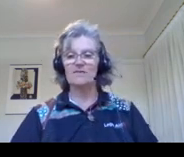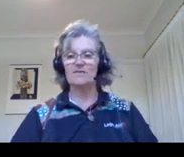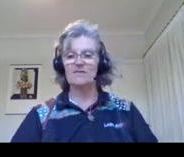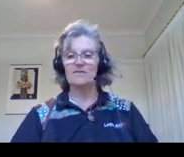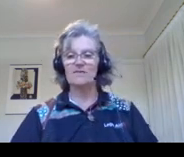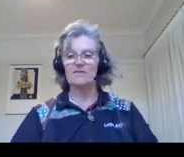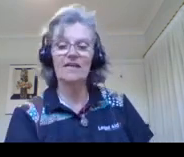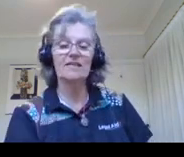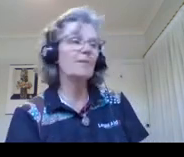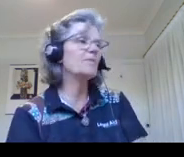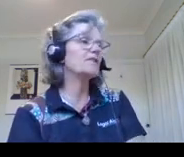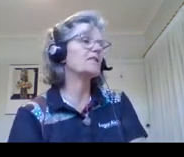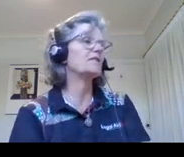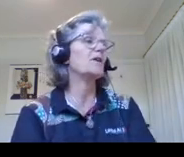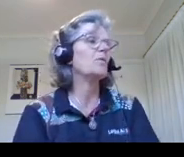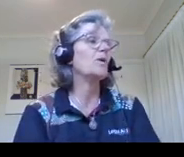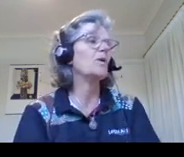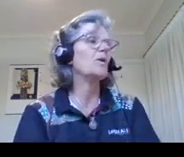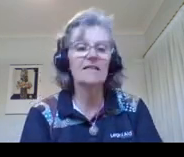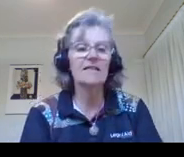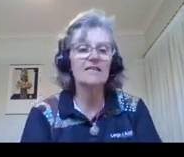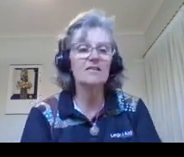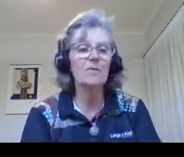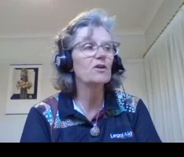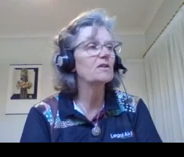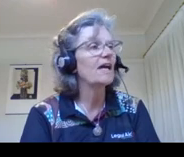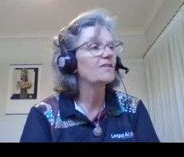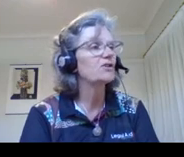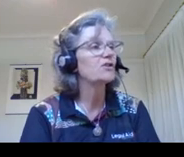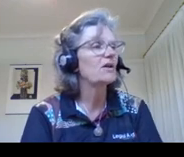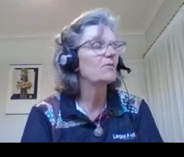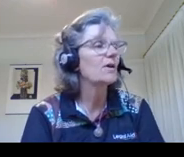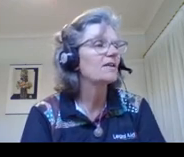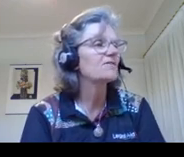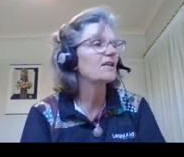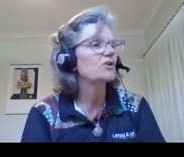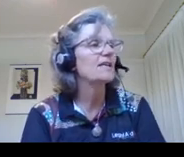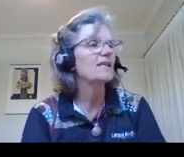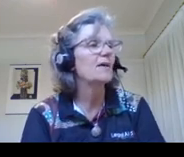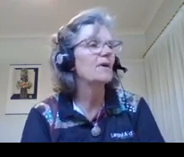for the contact numbers to be aware of that Lydia’s spoken about the NSW fair trading number